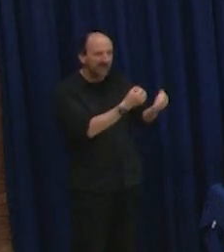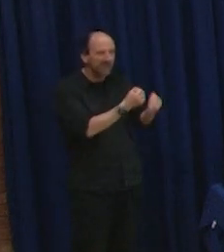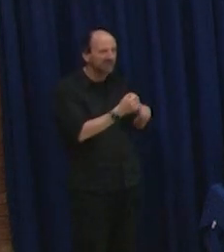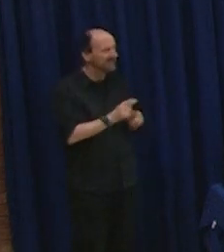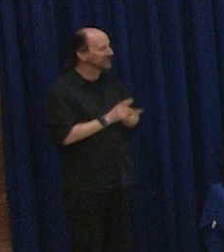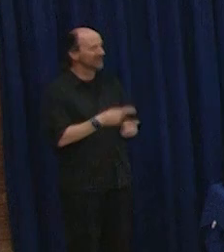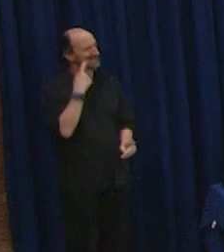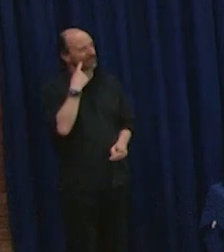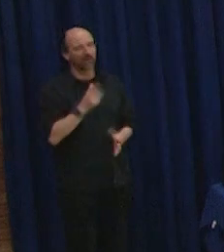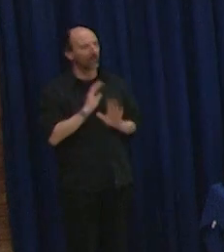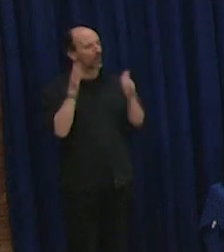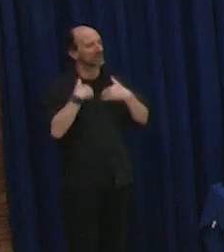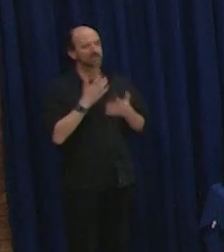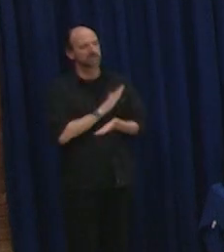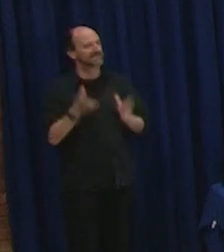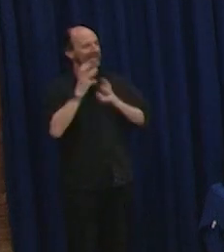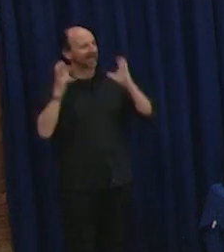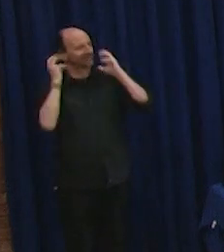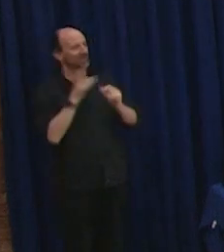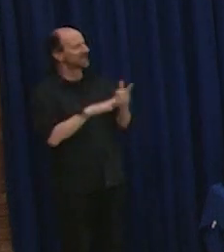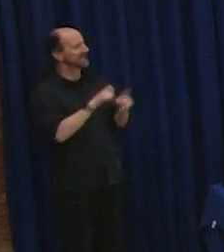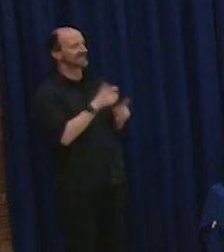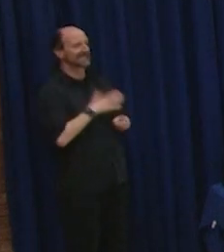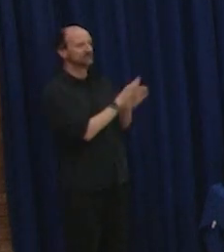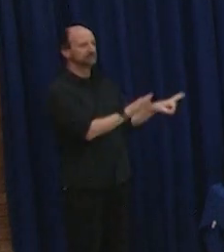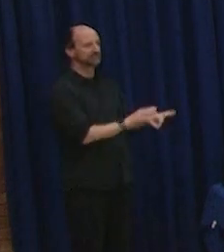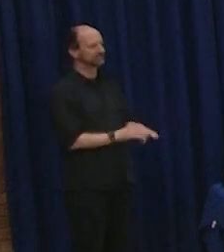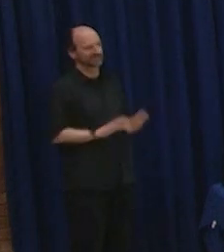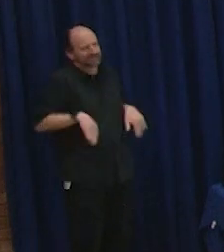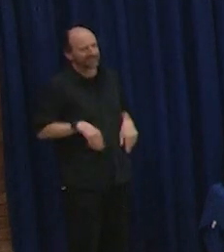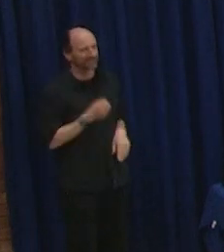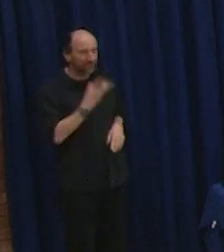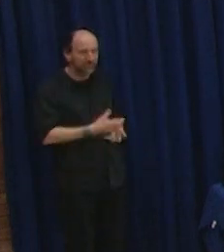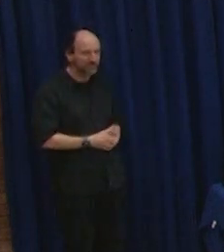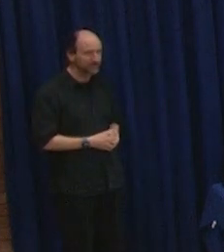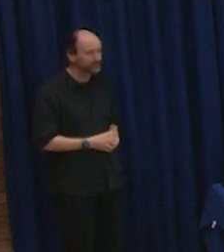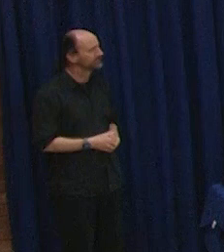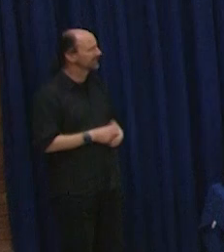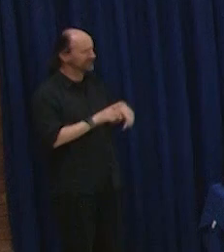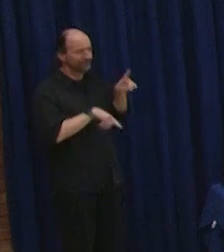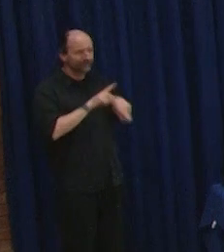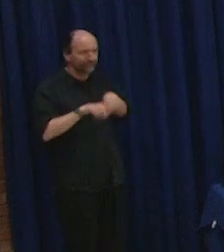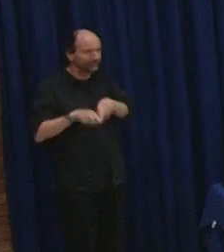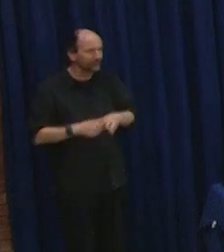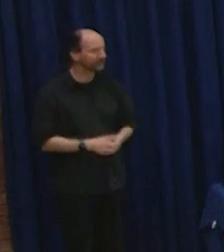there sort of very over simplistic view. The other bit, which I think is one of the the